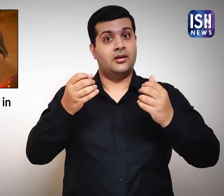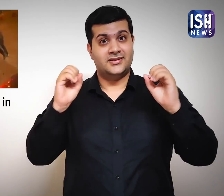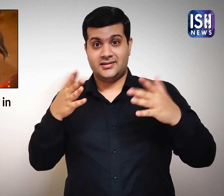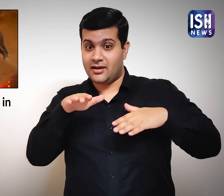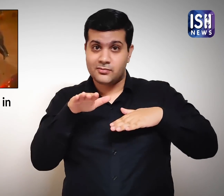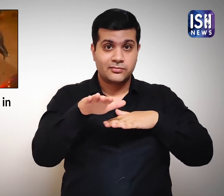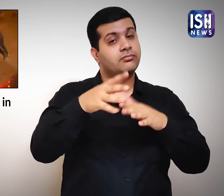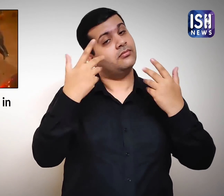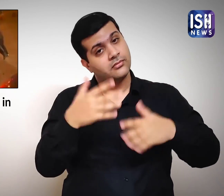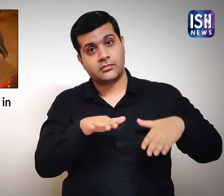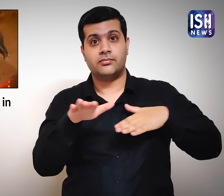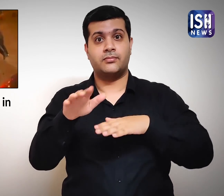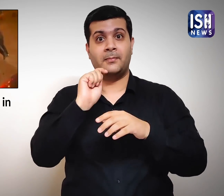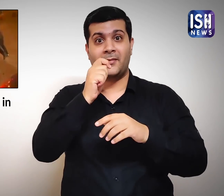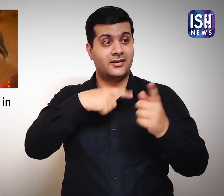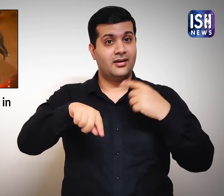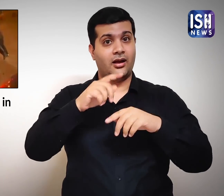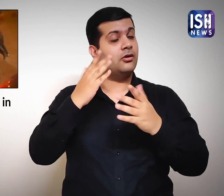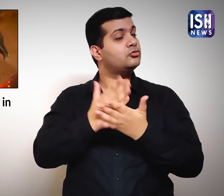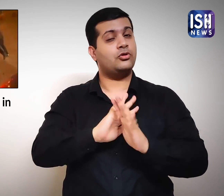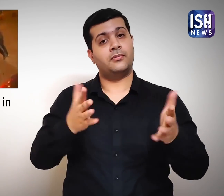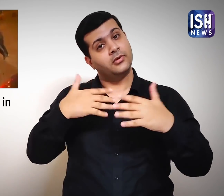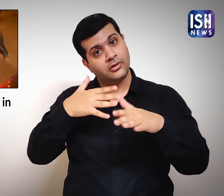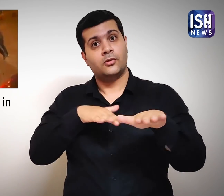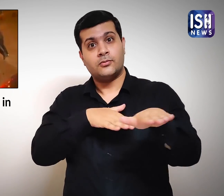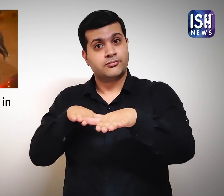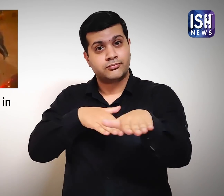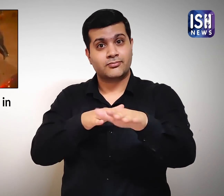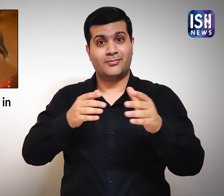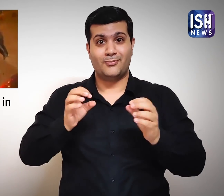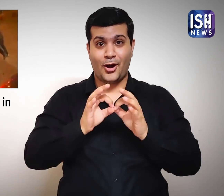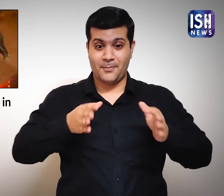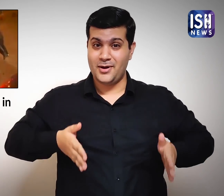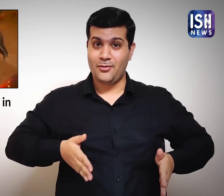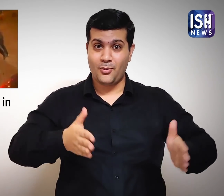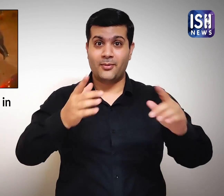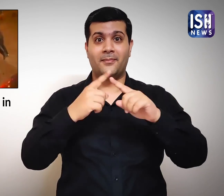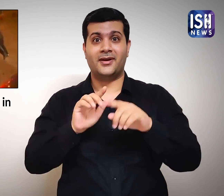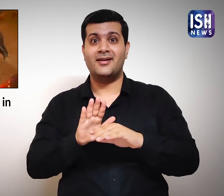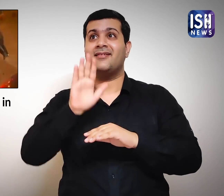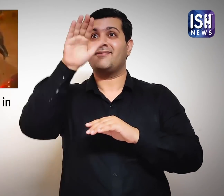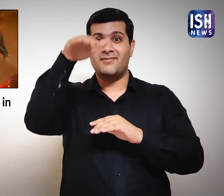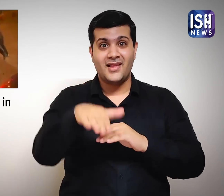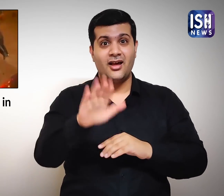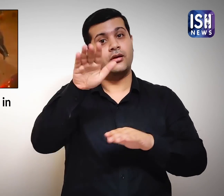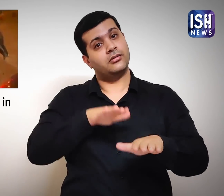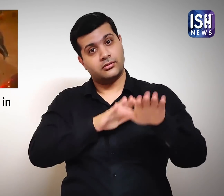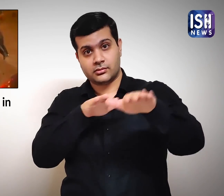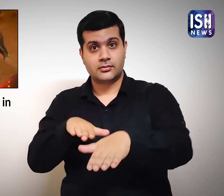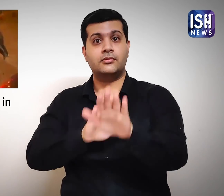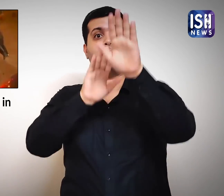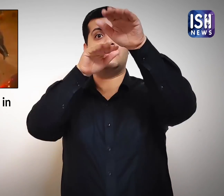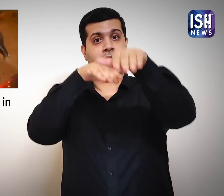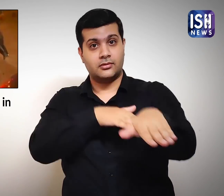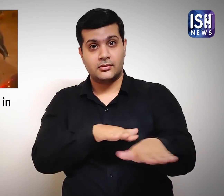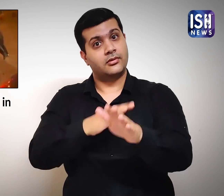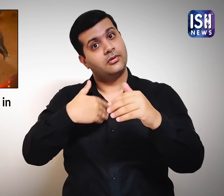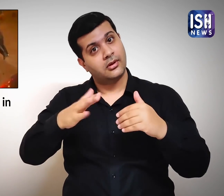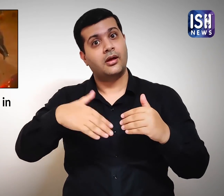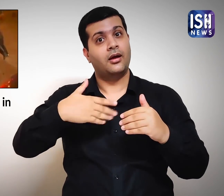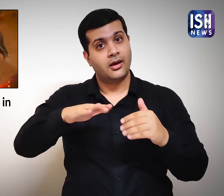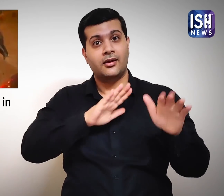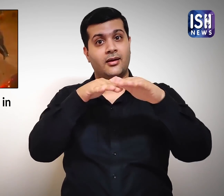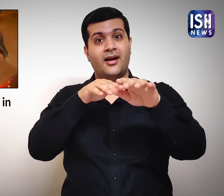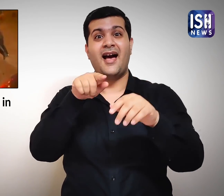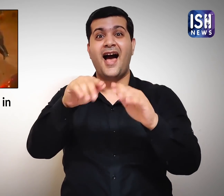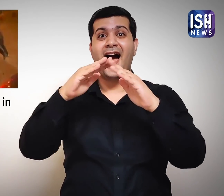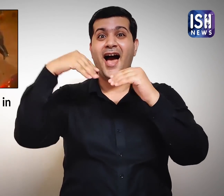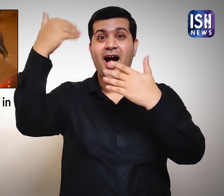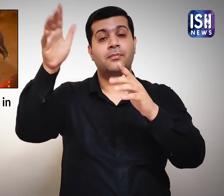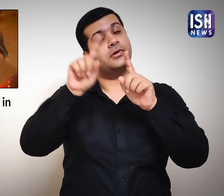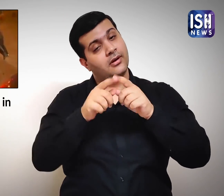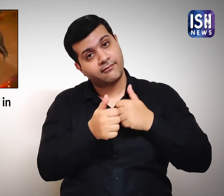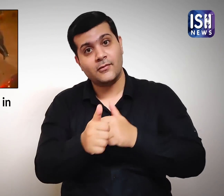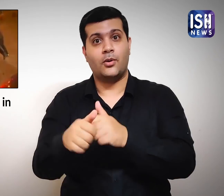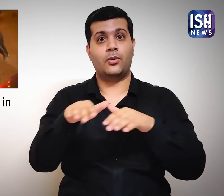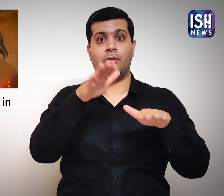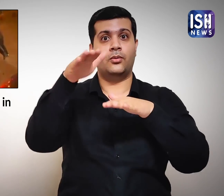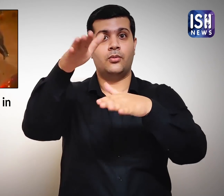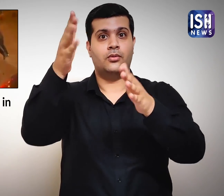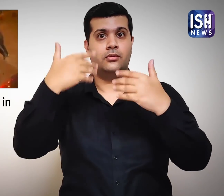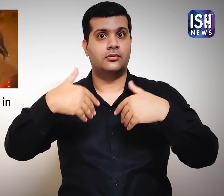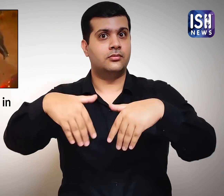The media cars continued to follow the actors on Mumbai's roads and flyovers all the way to their house.